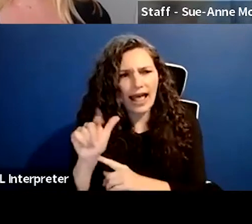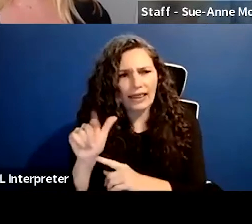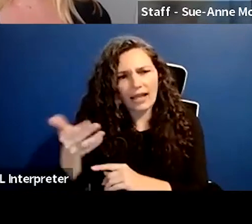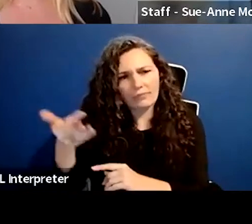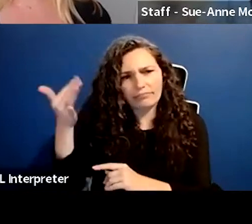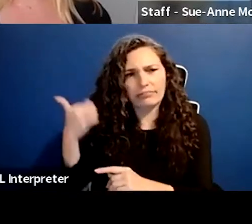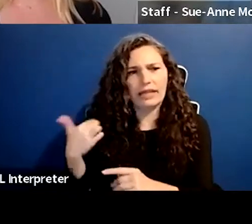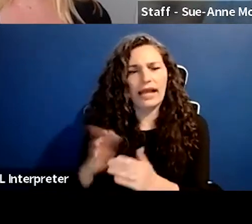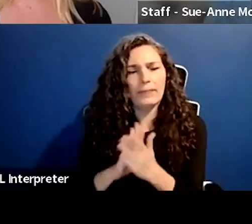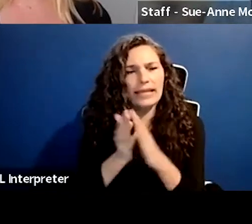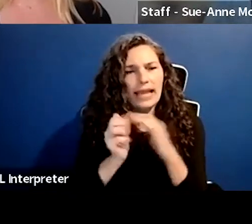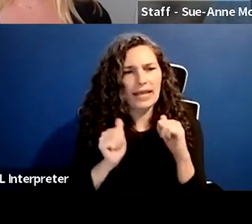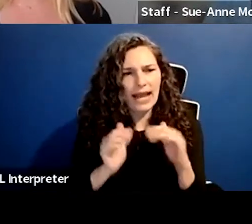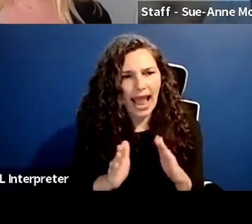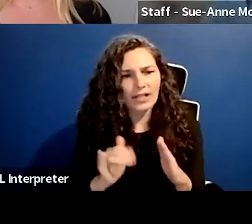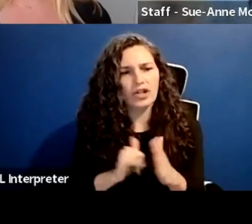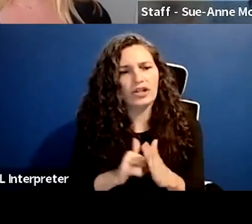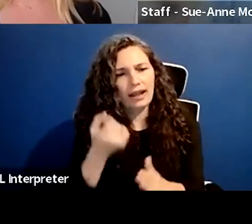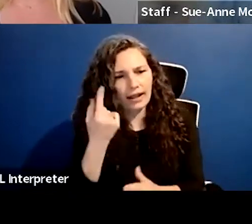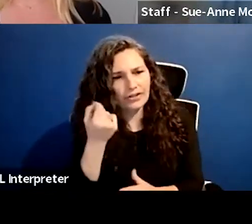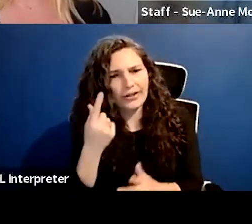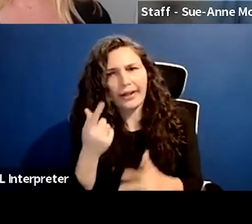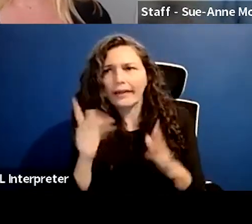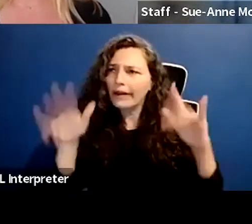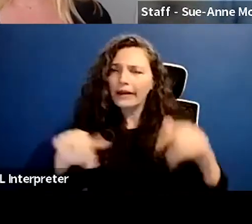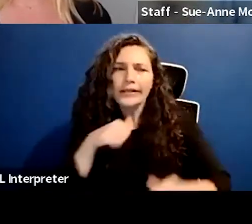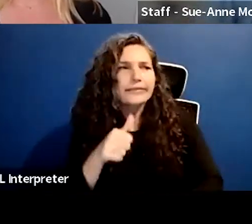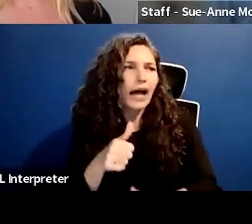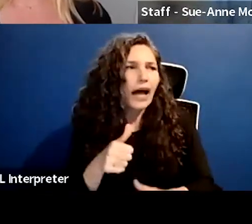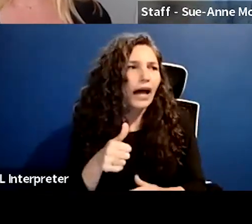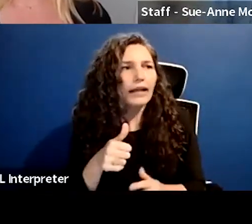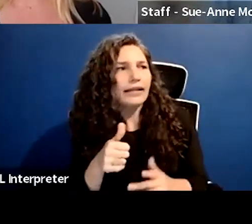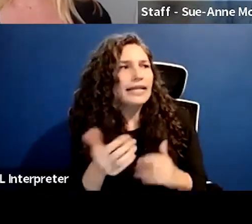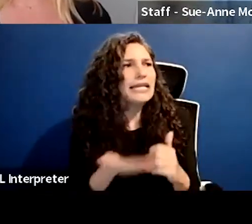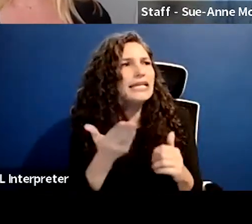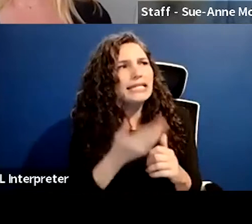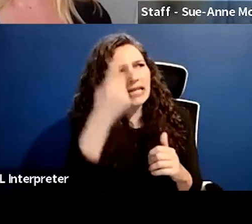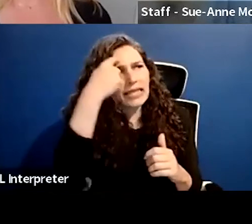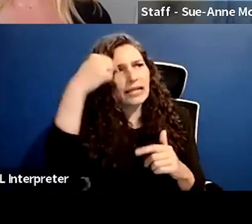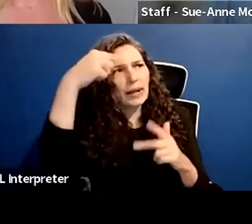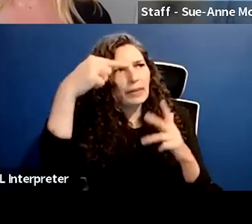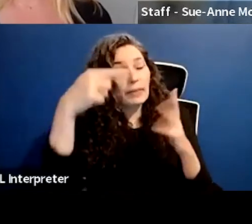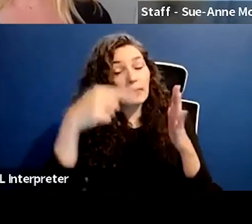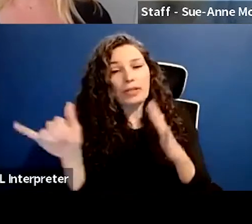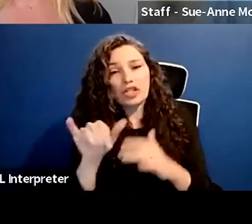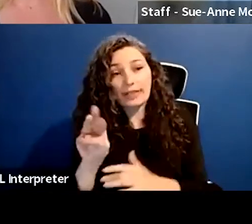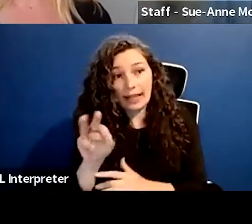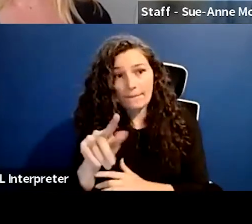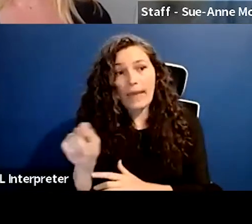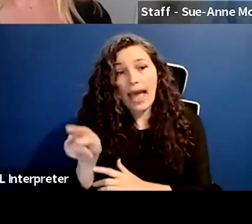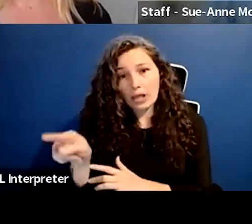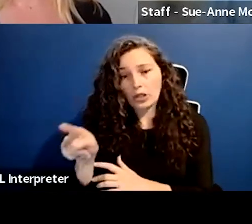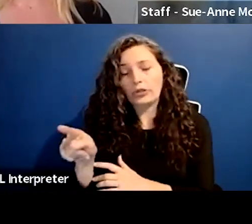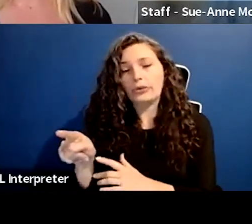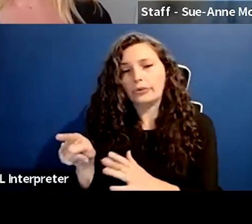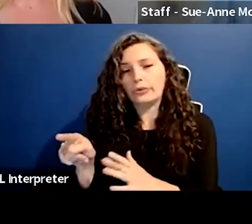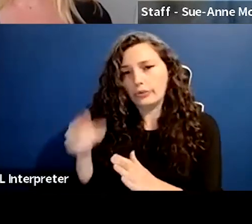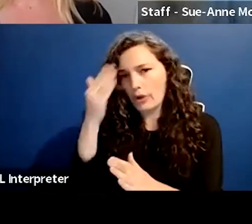it's the kind of thing that it's easy to not think about. And then like you, Matt, I was paying, you know, I started companies but I was paying privately for insurance